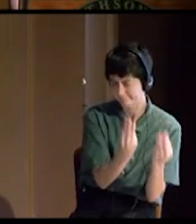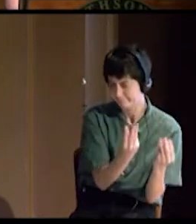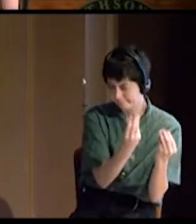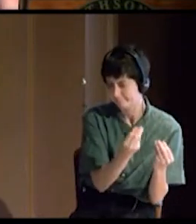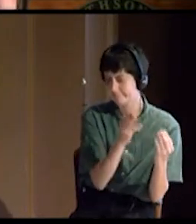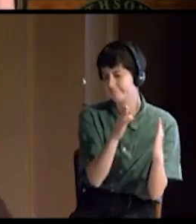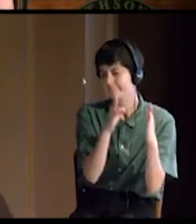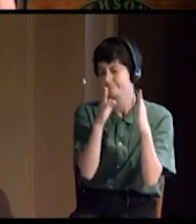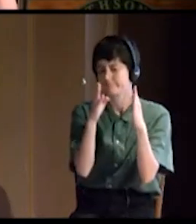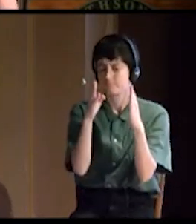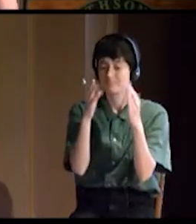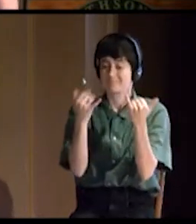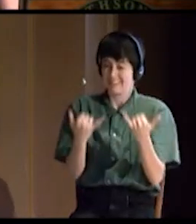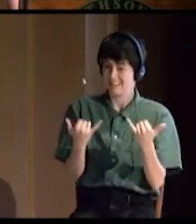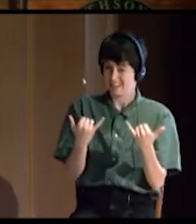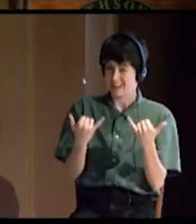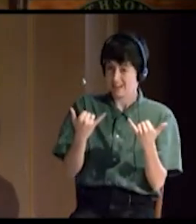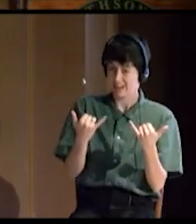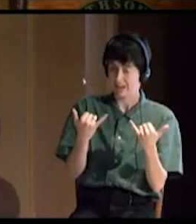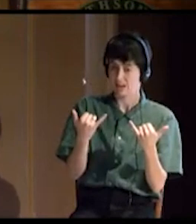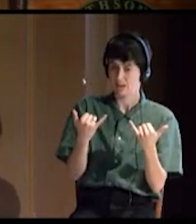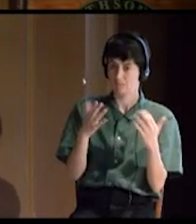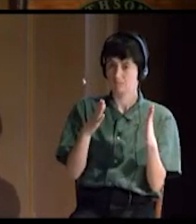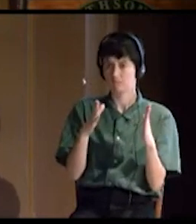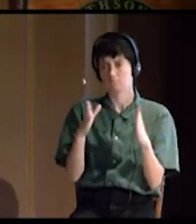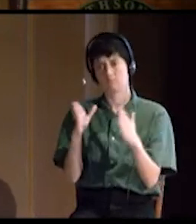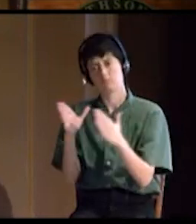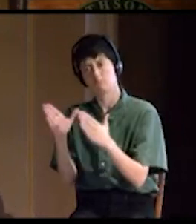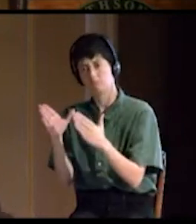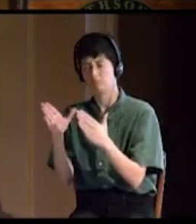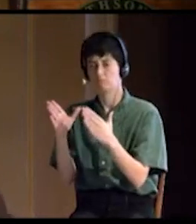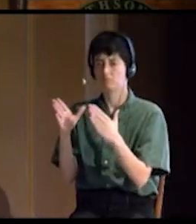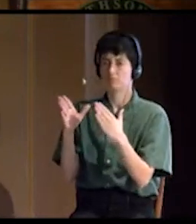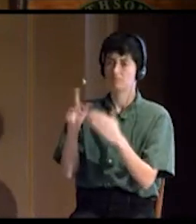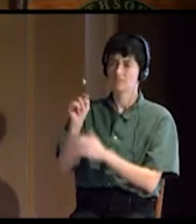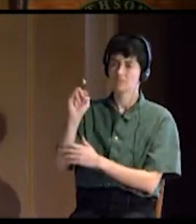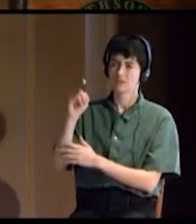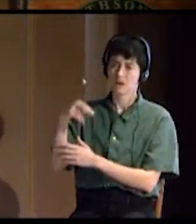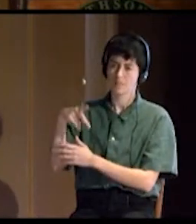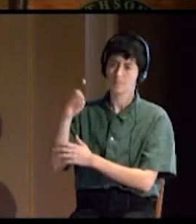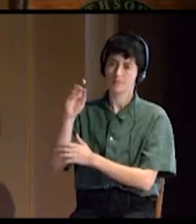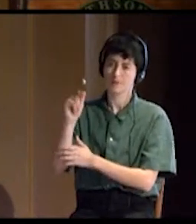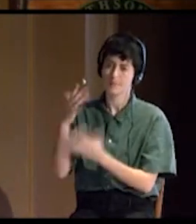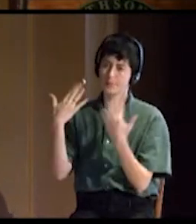Northern Europe and North America. This is a very rare feat because it is very challenging for species